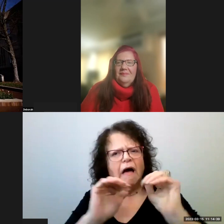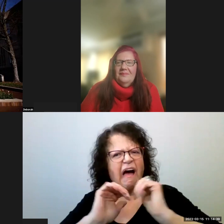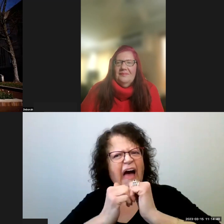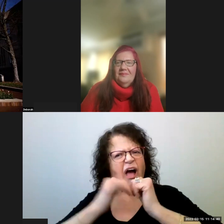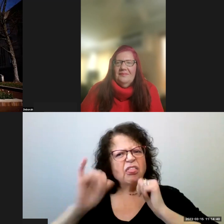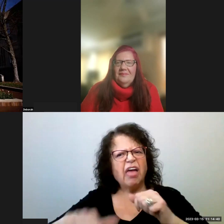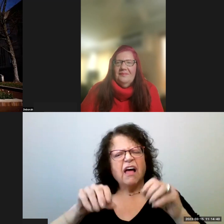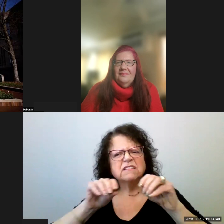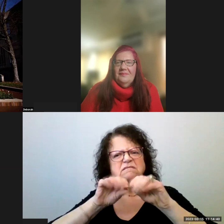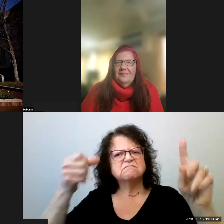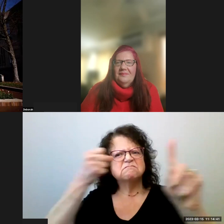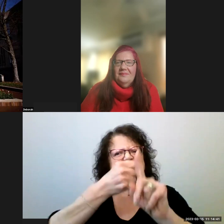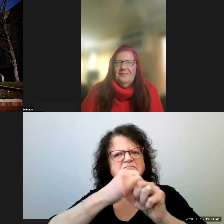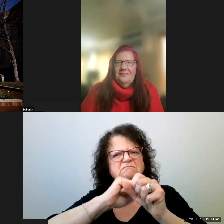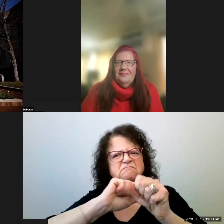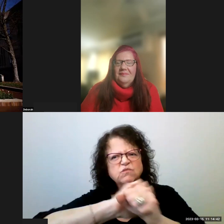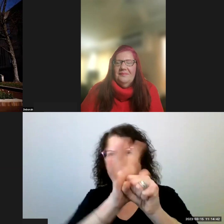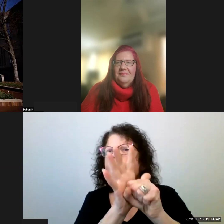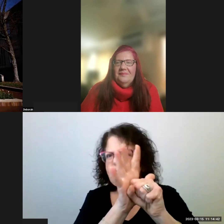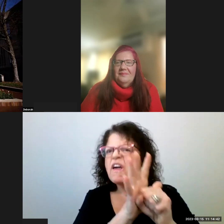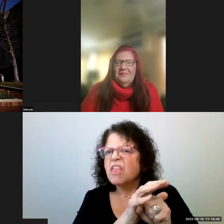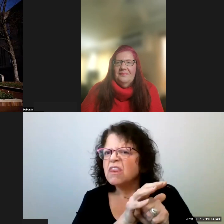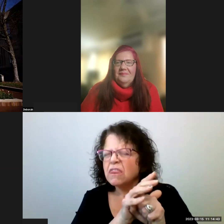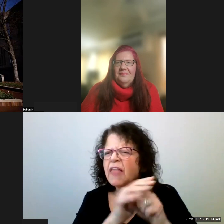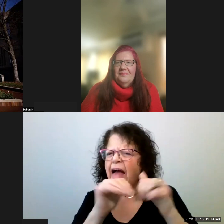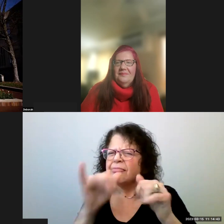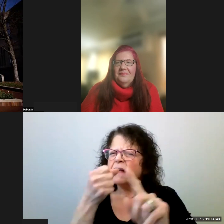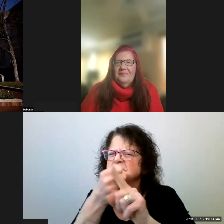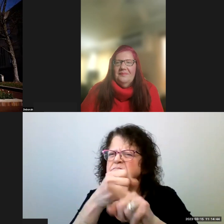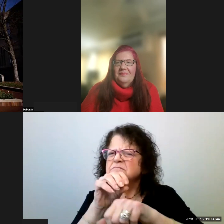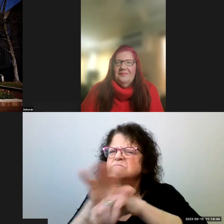your life and why it was important to stay up-to-date on vaccines.